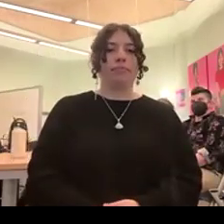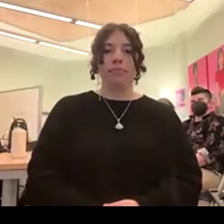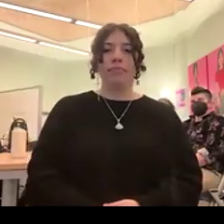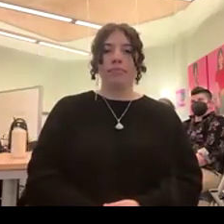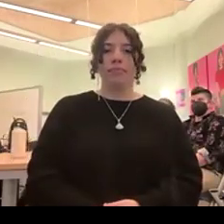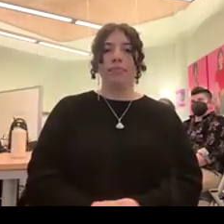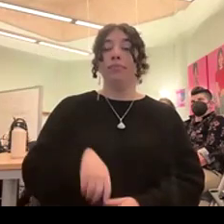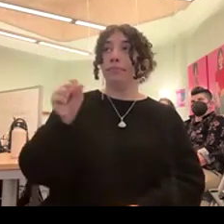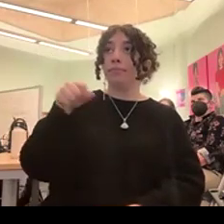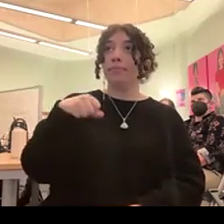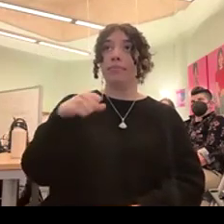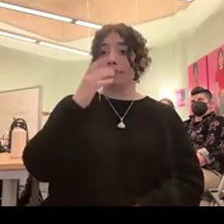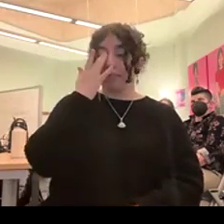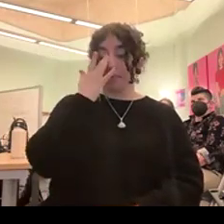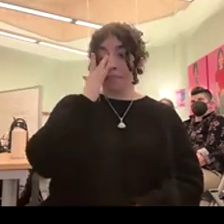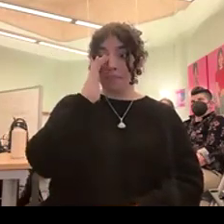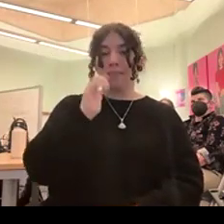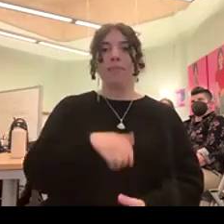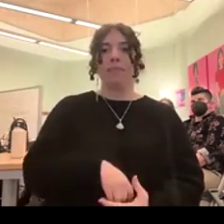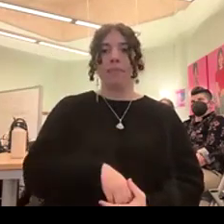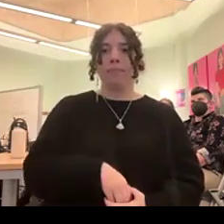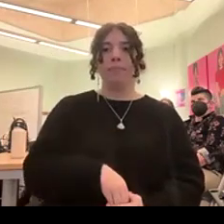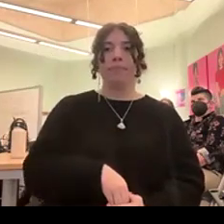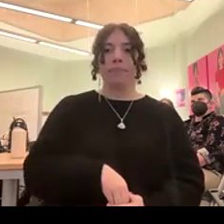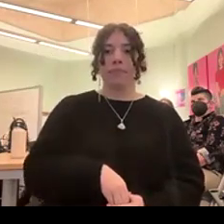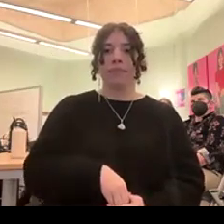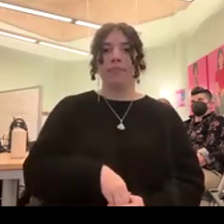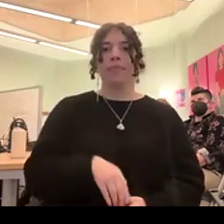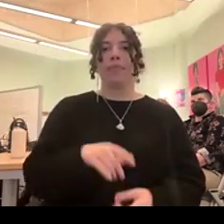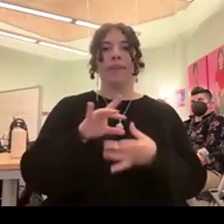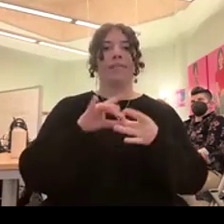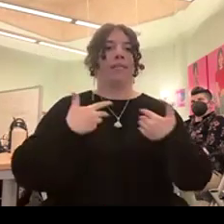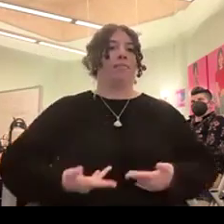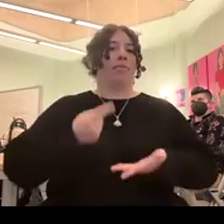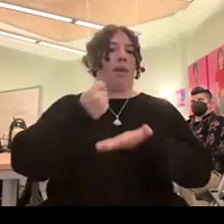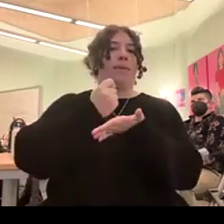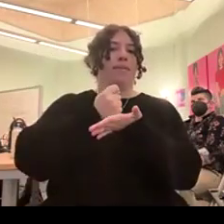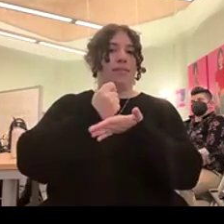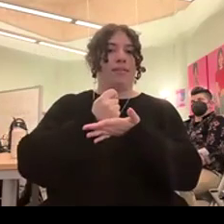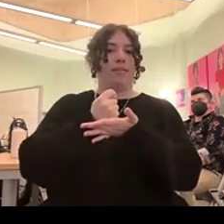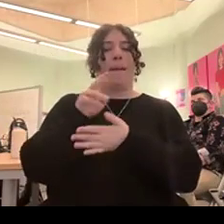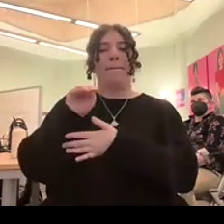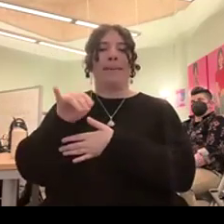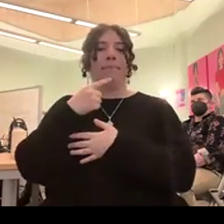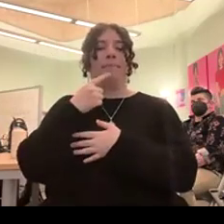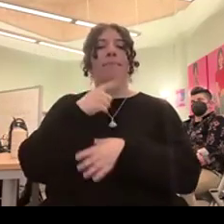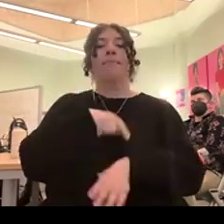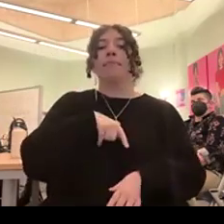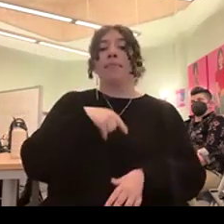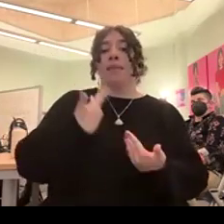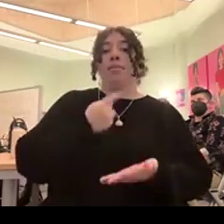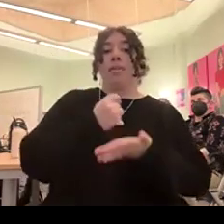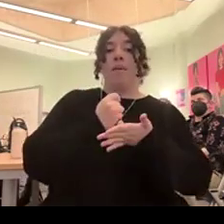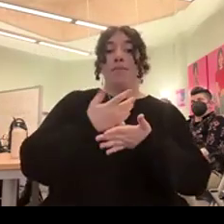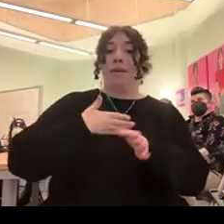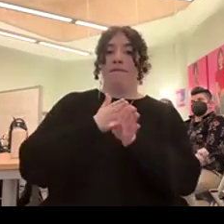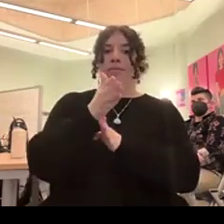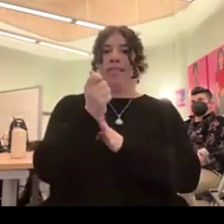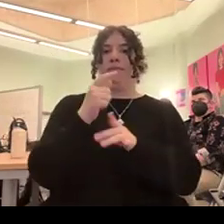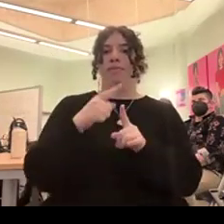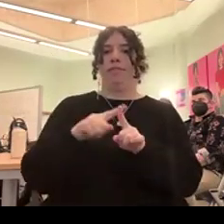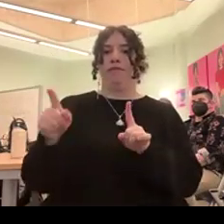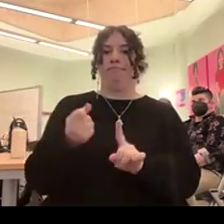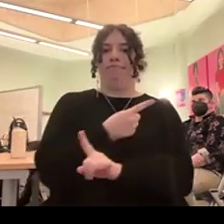Yeah, so I'm in a, like I said, I'm a therapist. And so a lot of my field